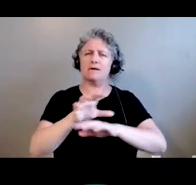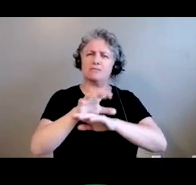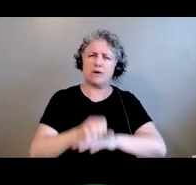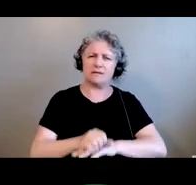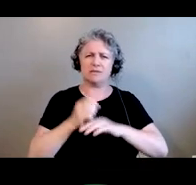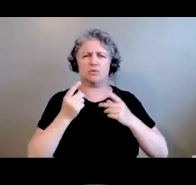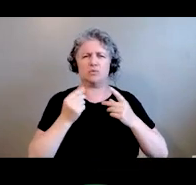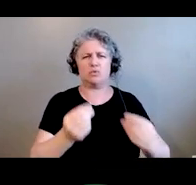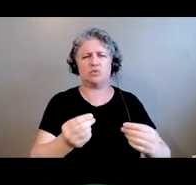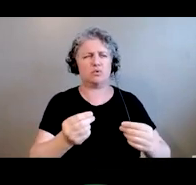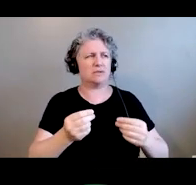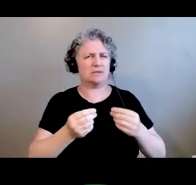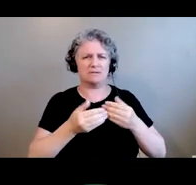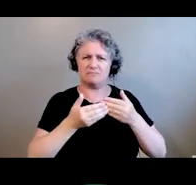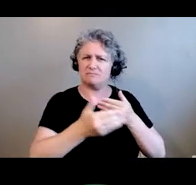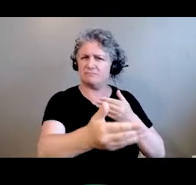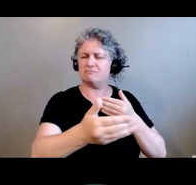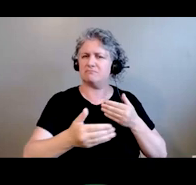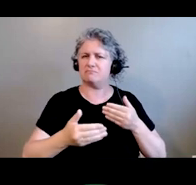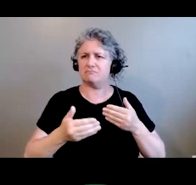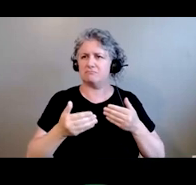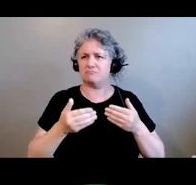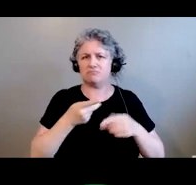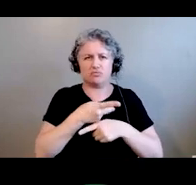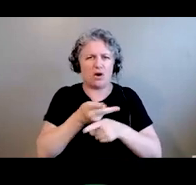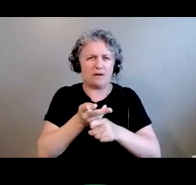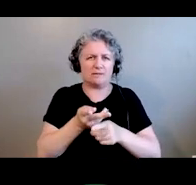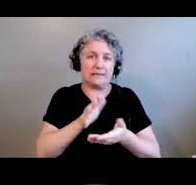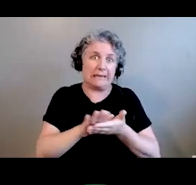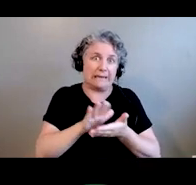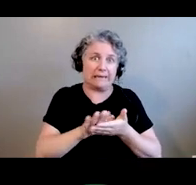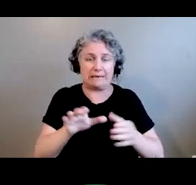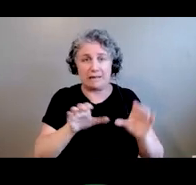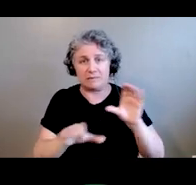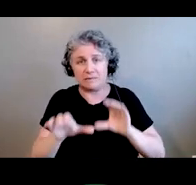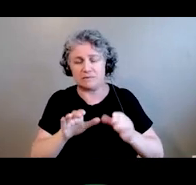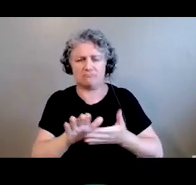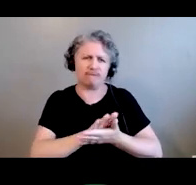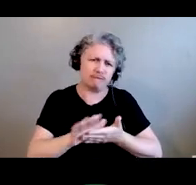and then maybe purchase when they go home and that will help spread that because folks